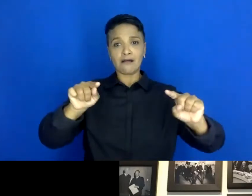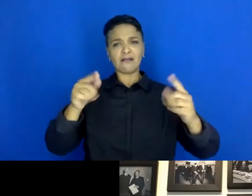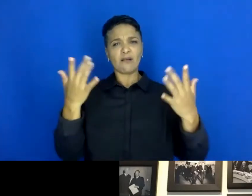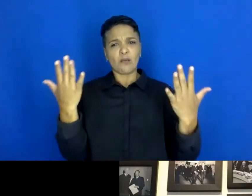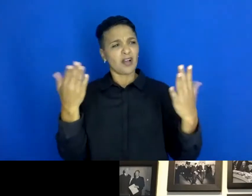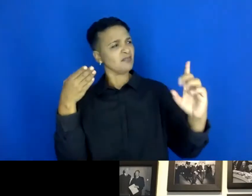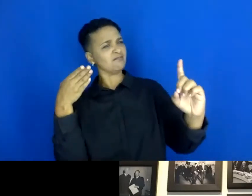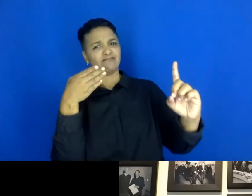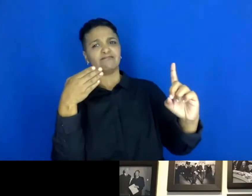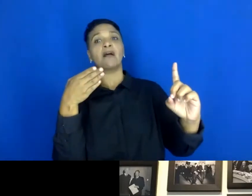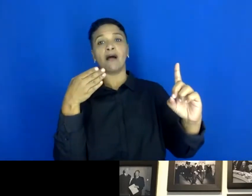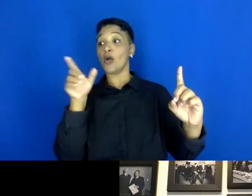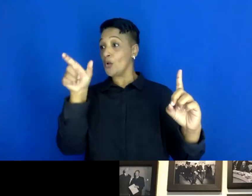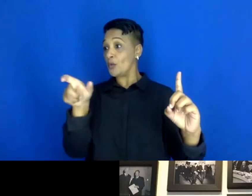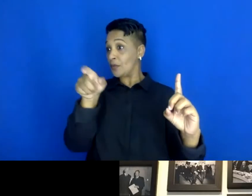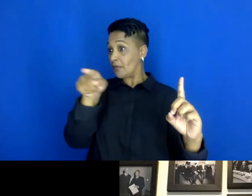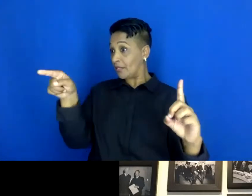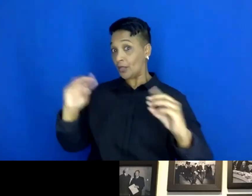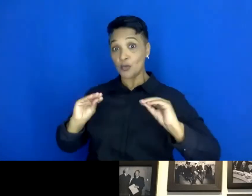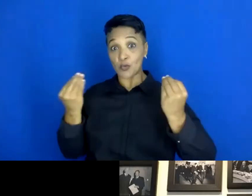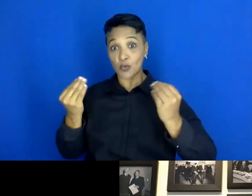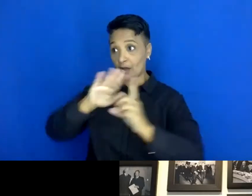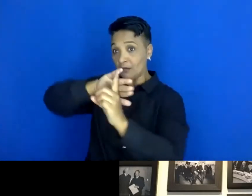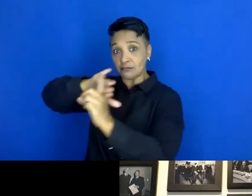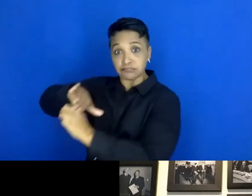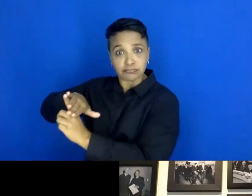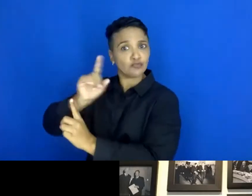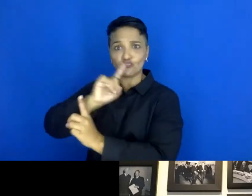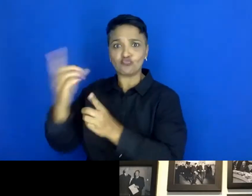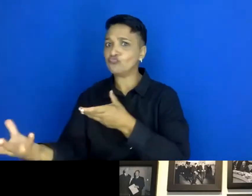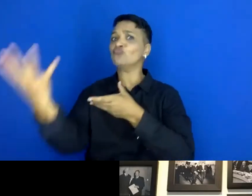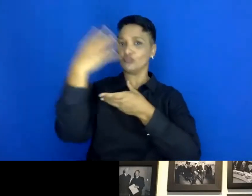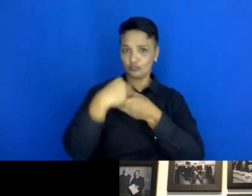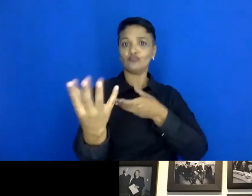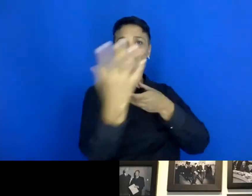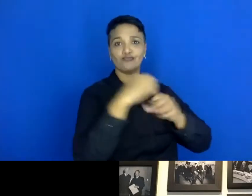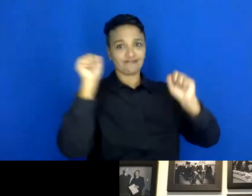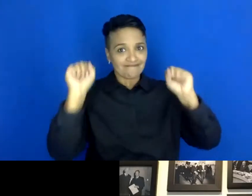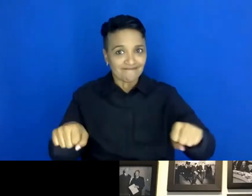and so it is particularly meaningful that we as youth with disabilities often an overlooked and